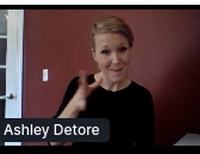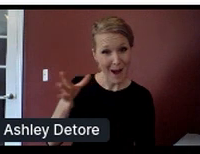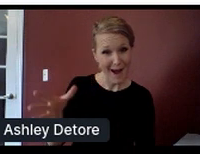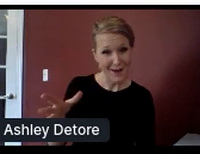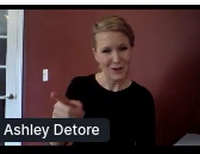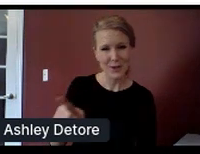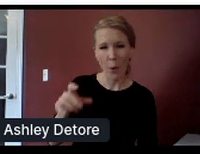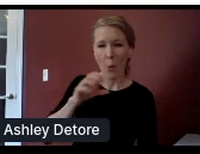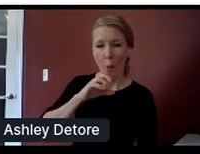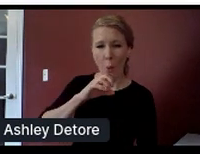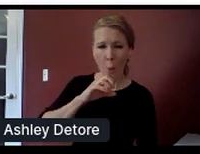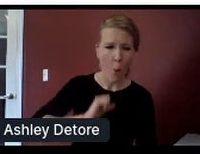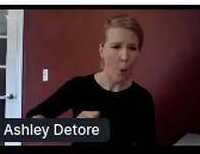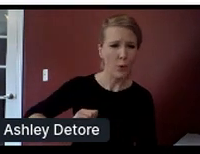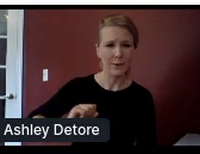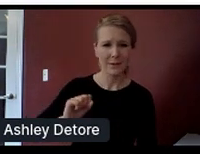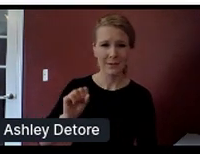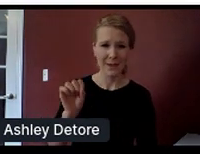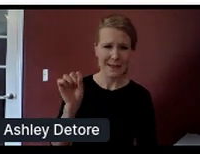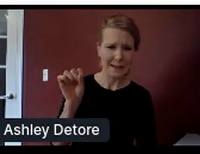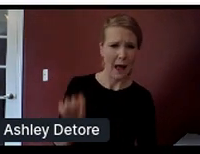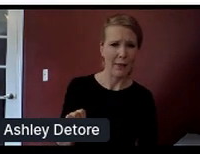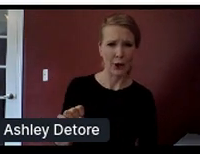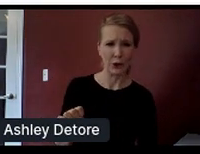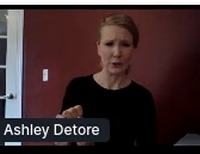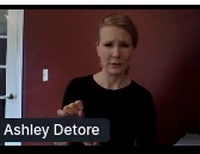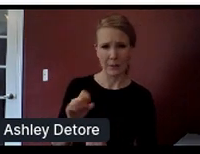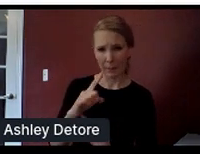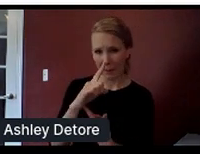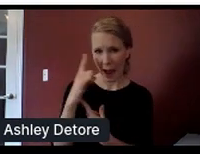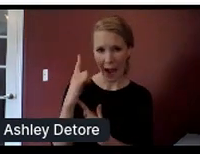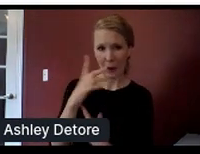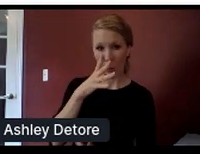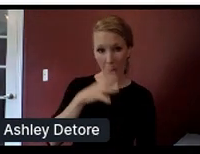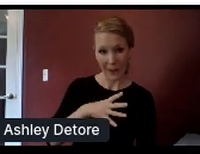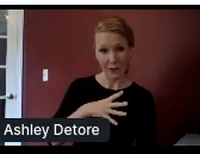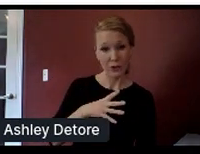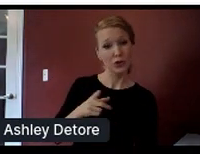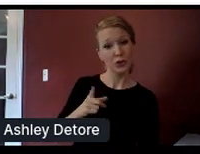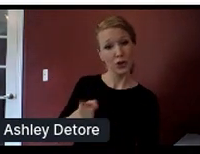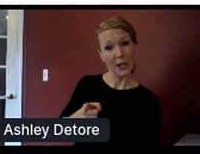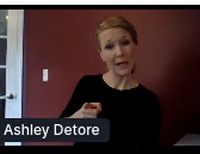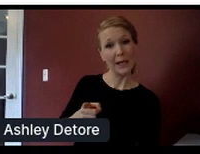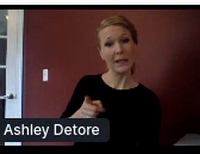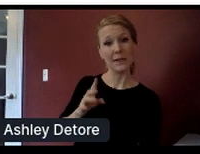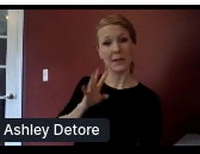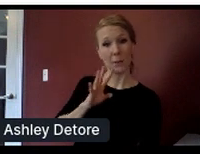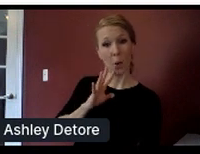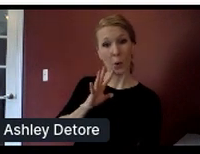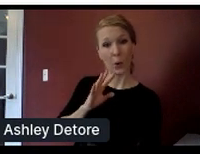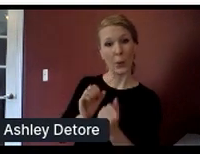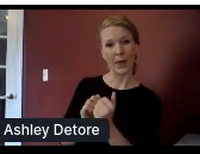She had a really heavy accent and also spoke in African-American vernacular.